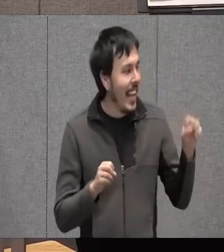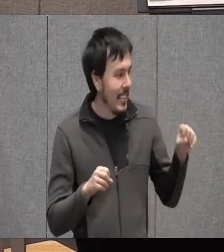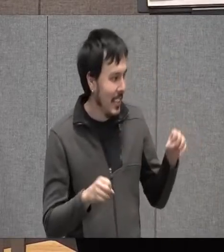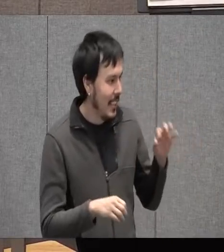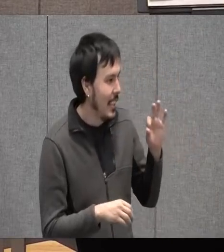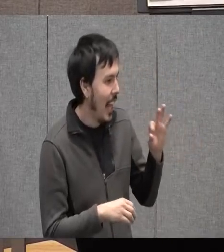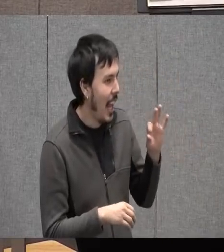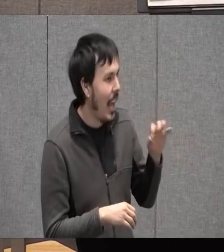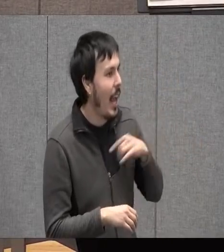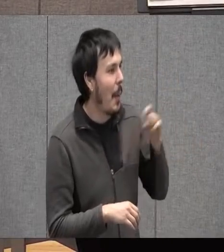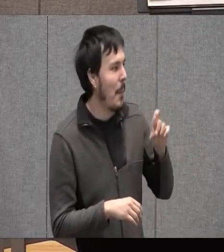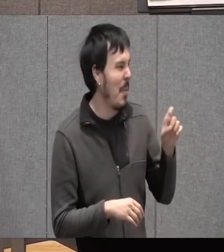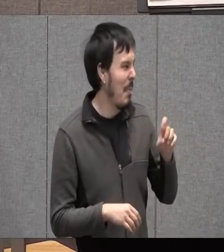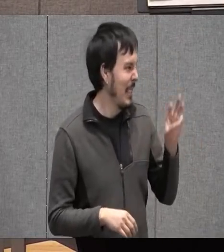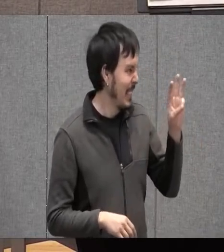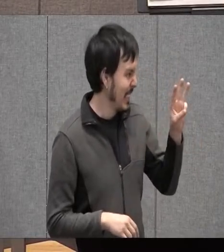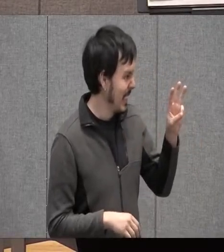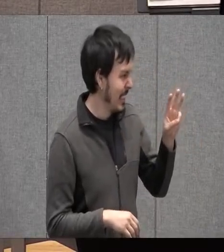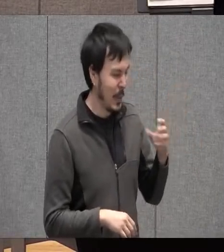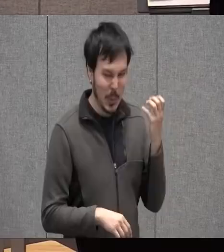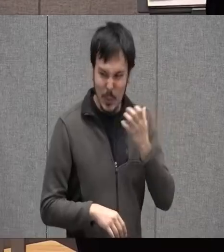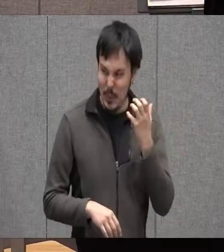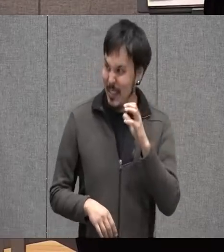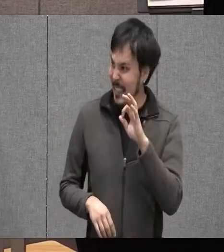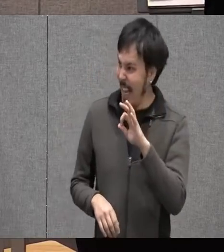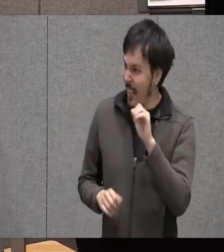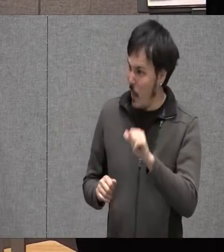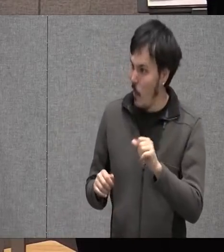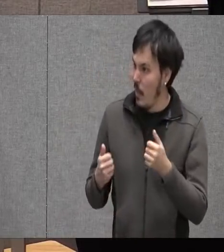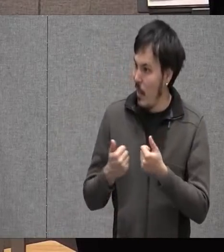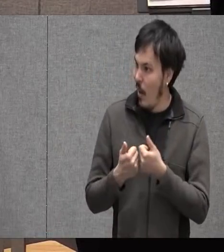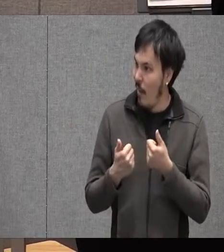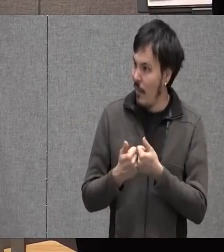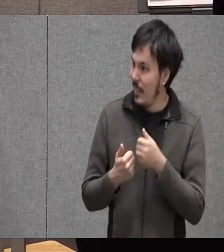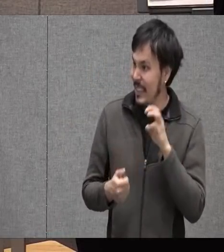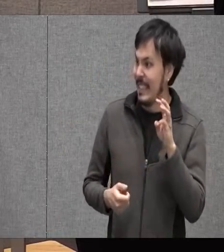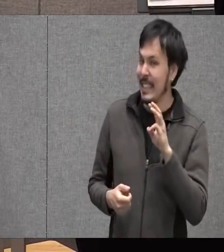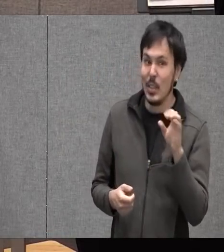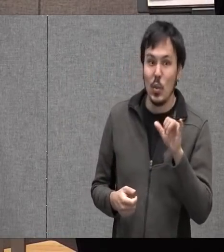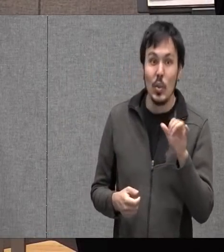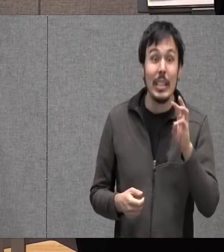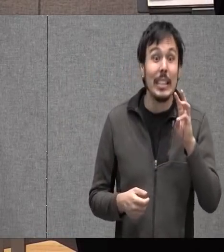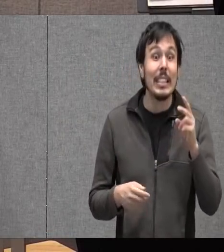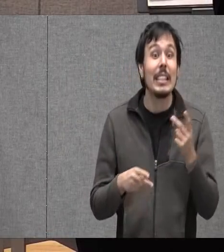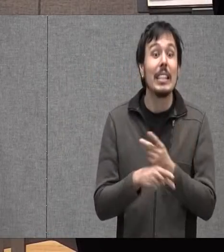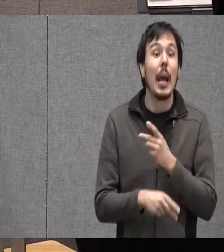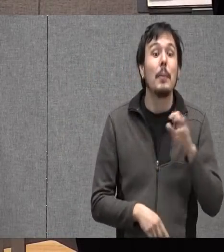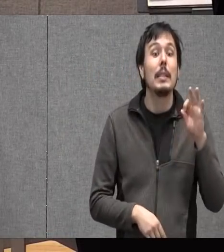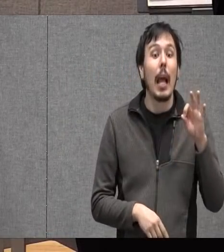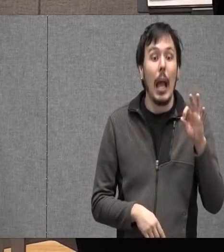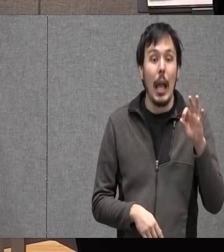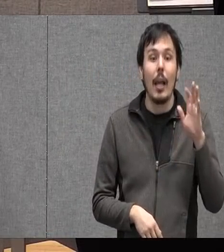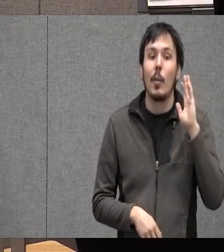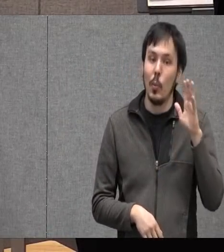I must have a six. Nines are hard, sixes are hard, too. Because six times nine equals 54.